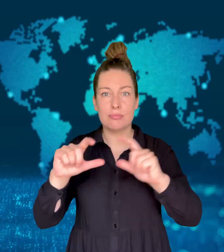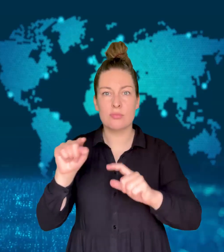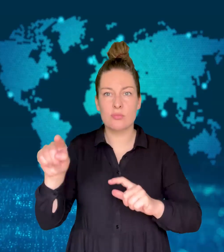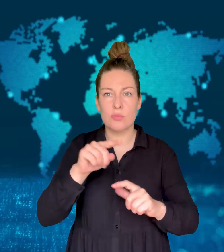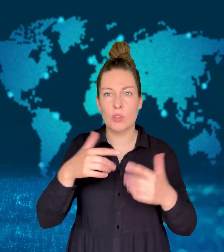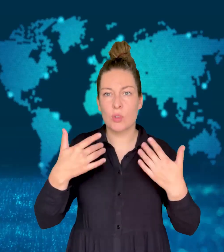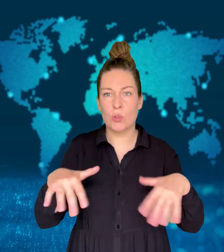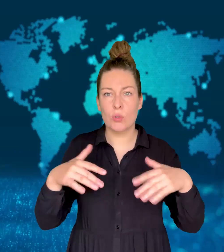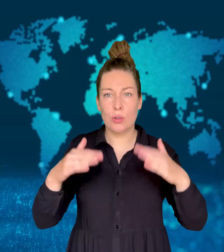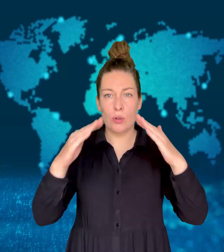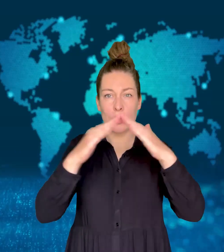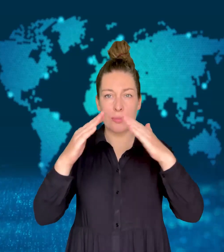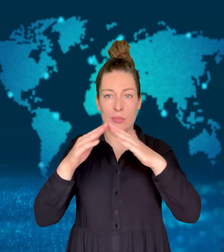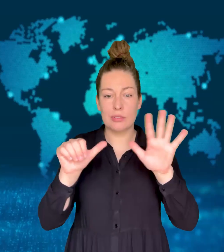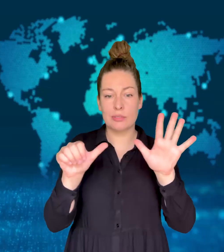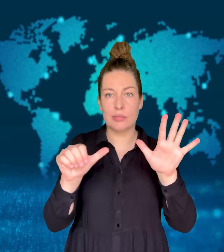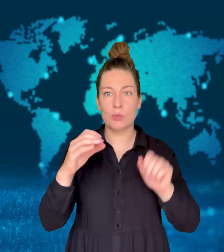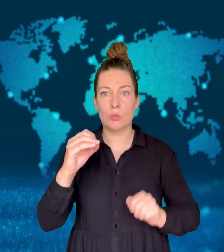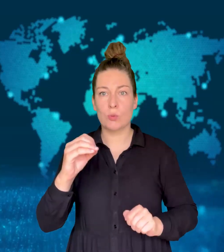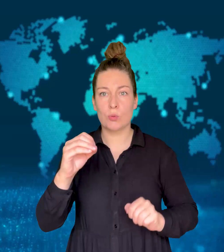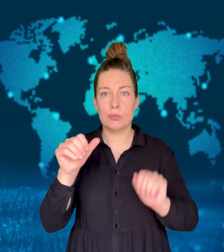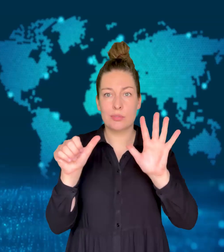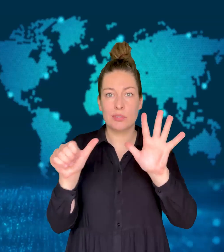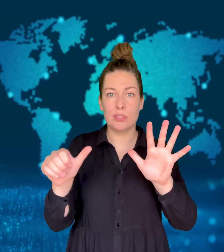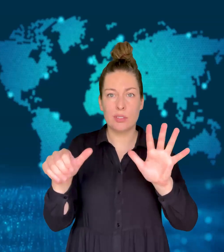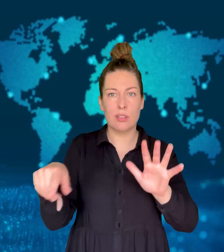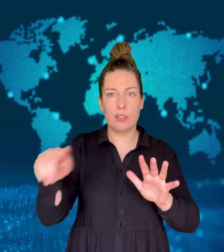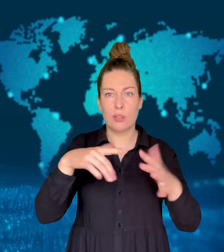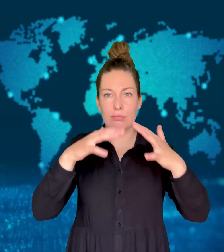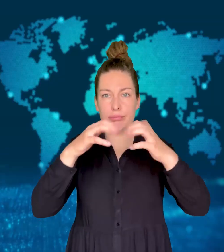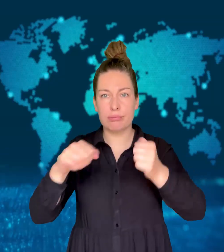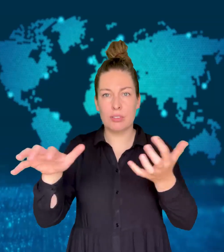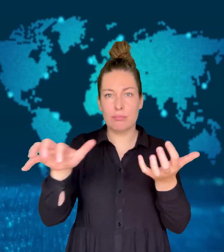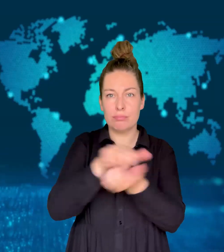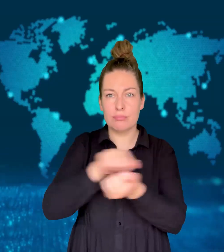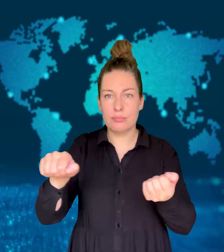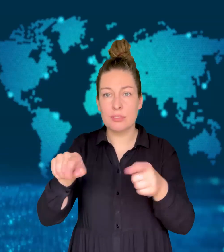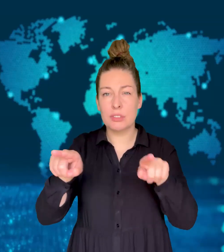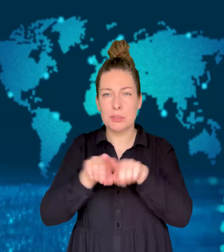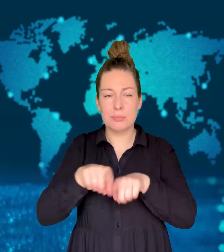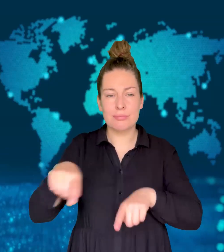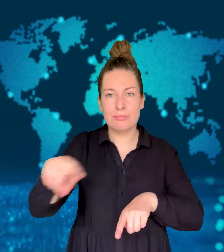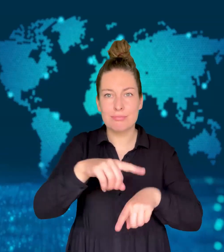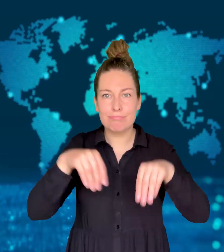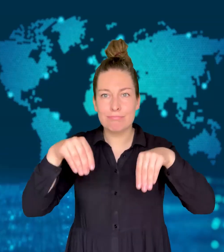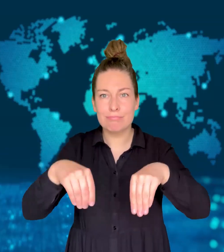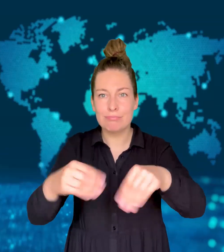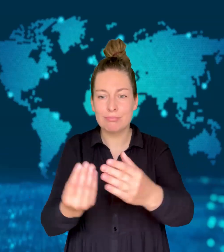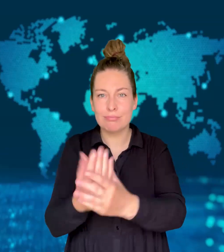They have taken place in seven of Afghanistan's provinces,